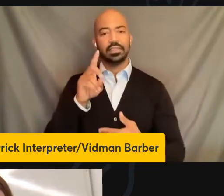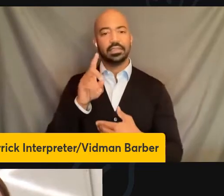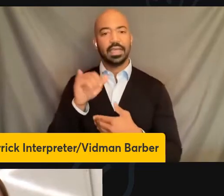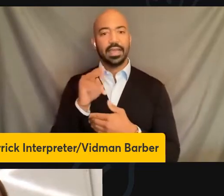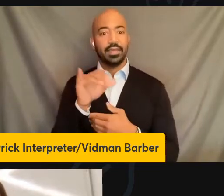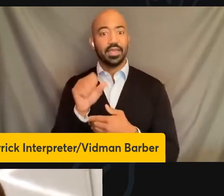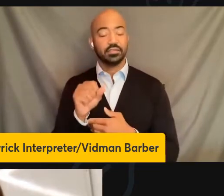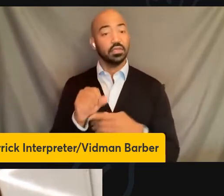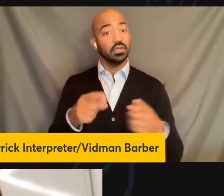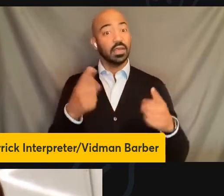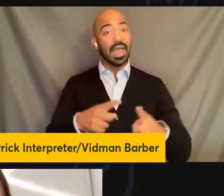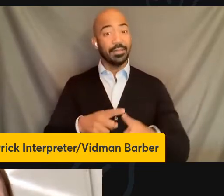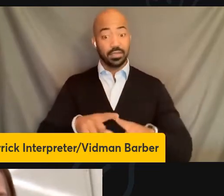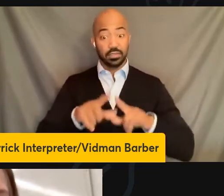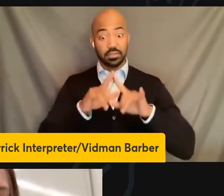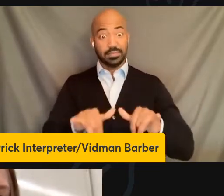time that you see T cell infiltration